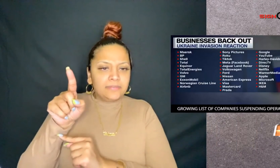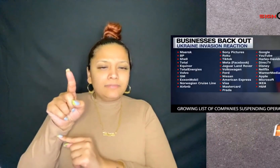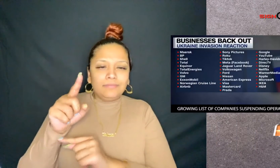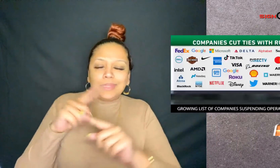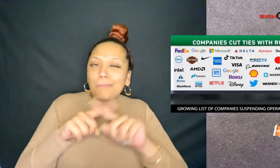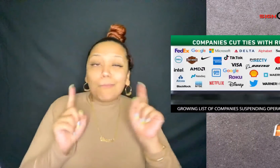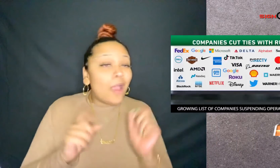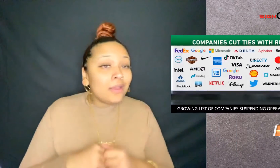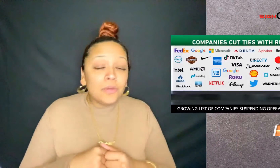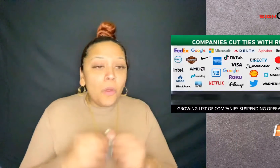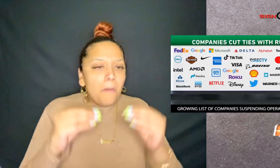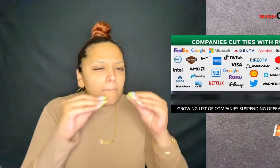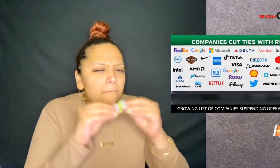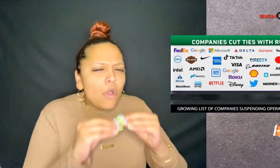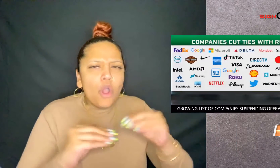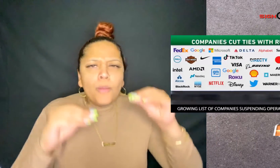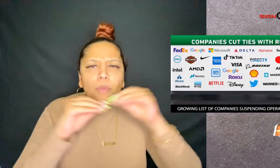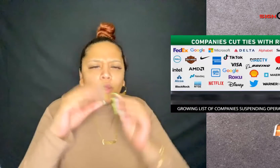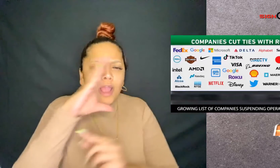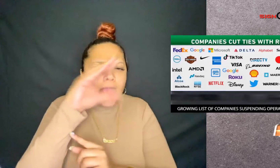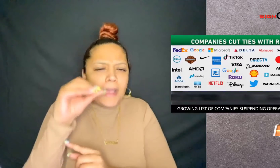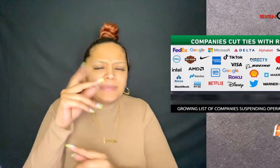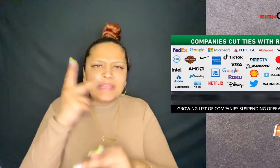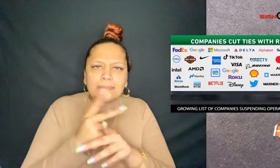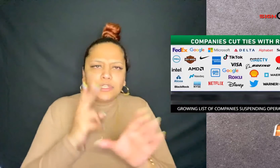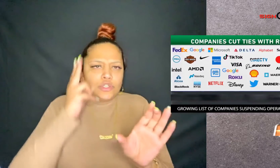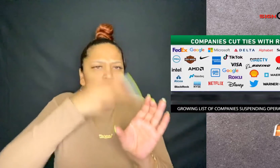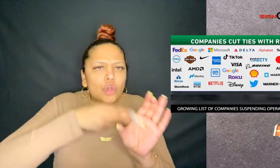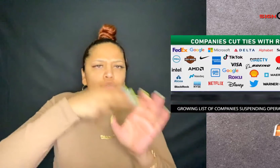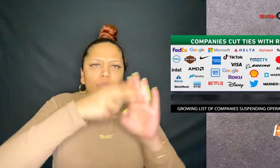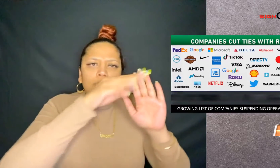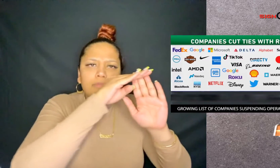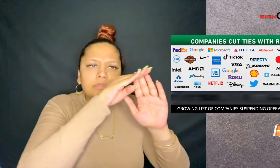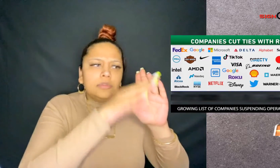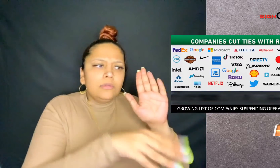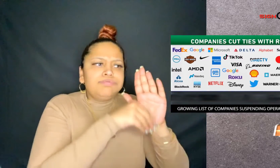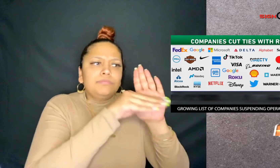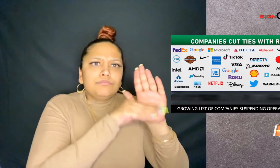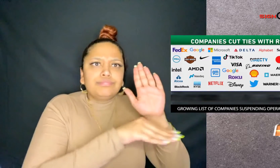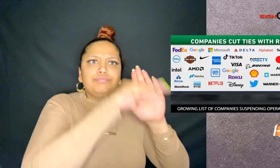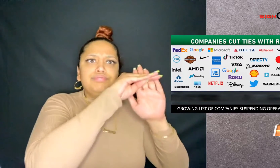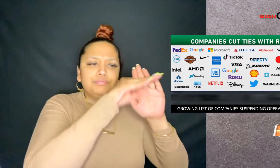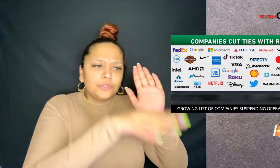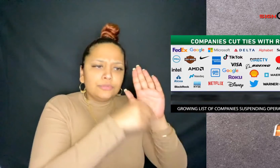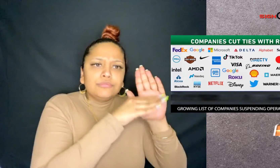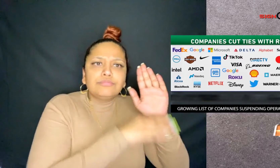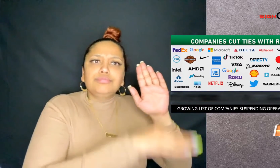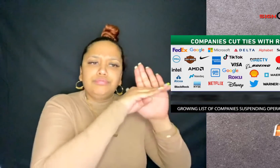Russia has been trying to stop the mass exodus of companies but more and more companies keep